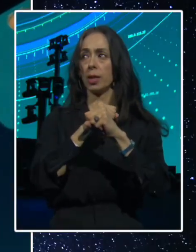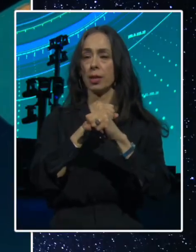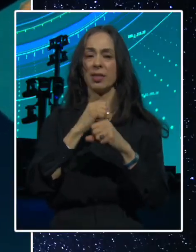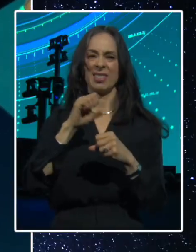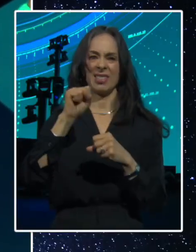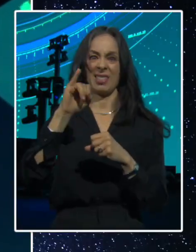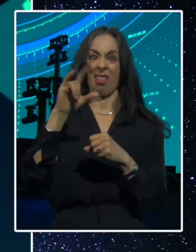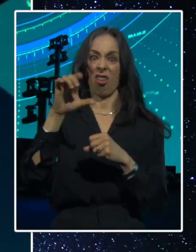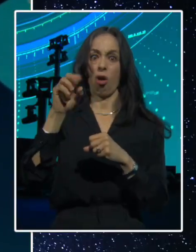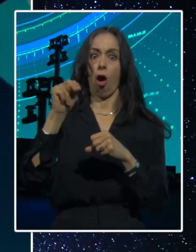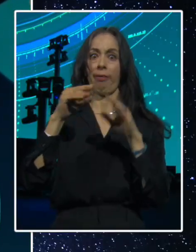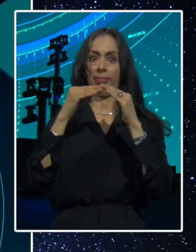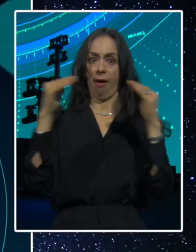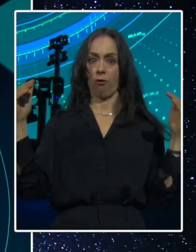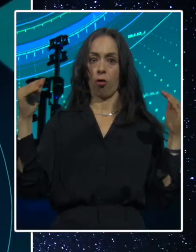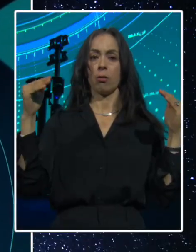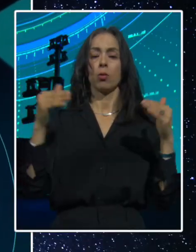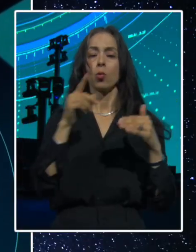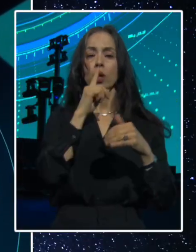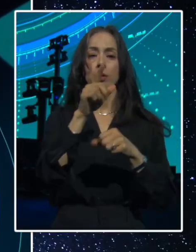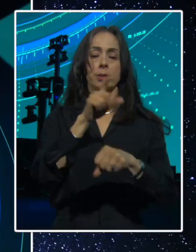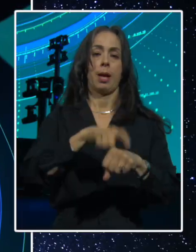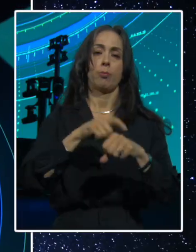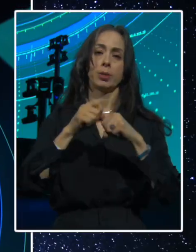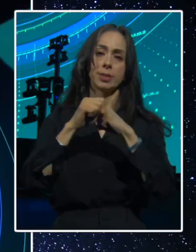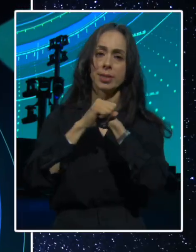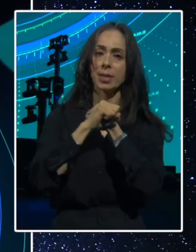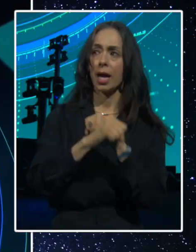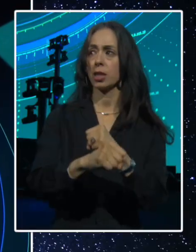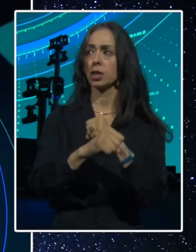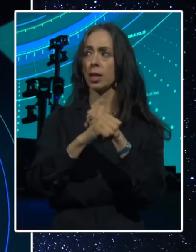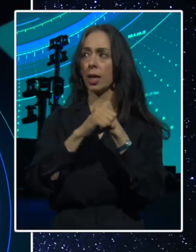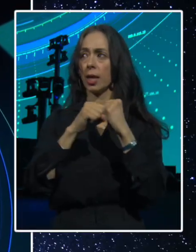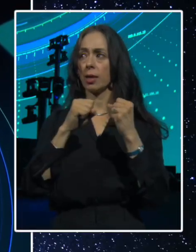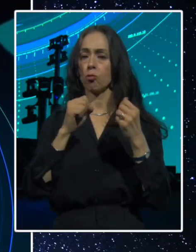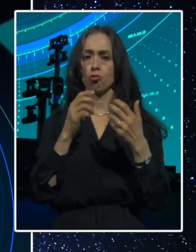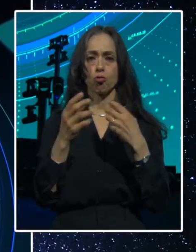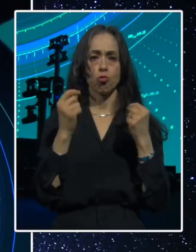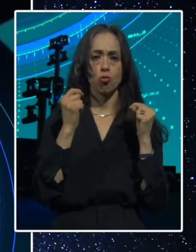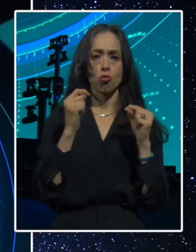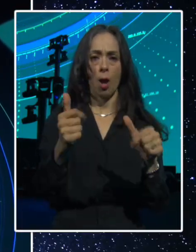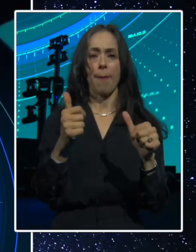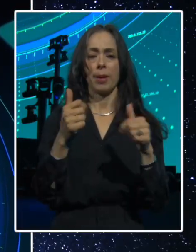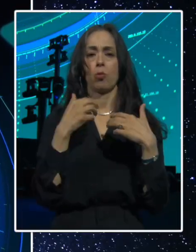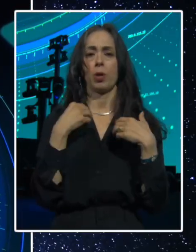giving you real-time threat detection, automated remediation, and rapid recovery